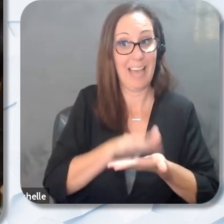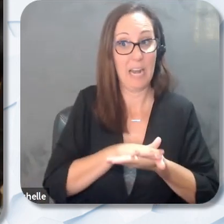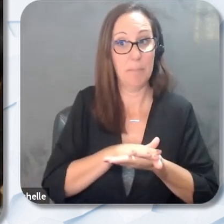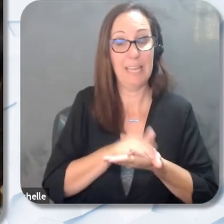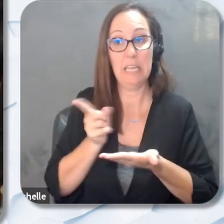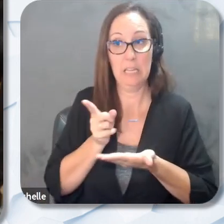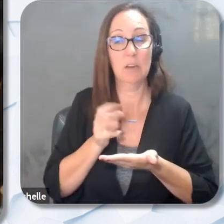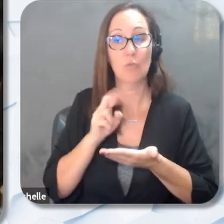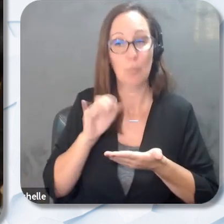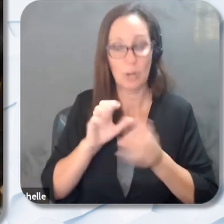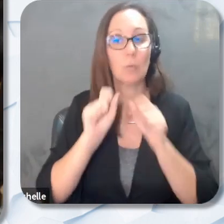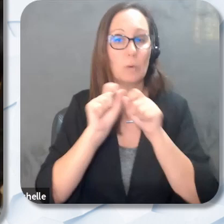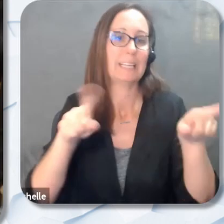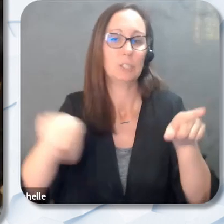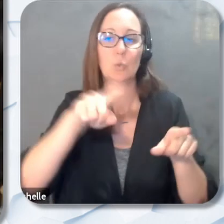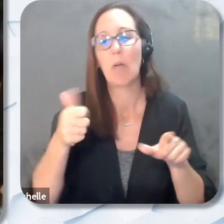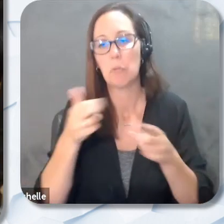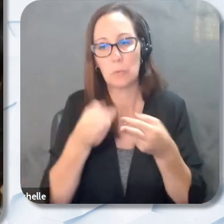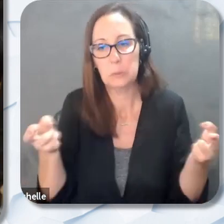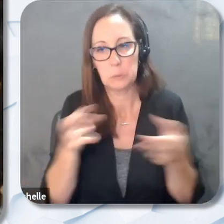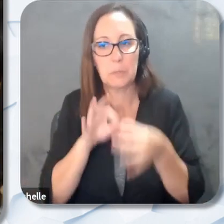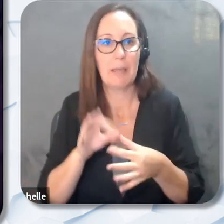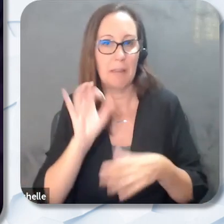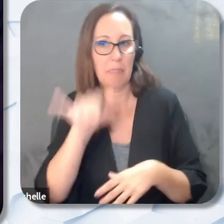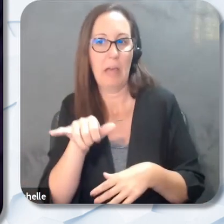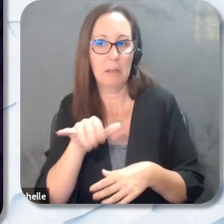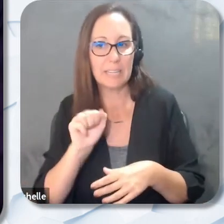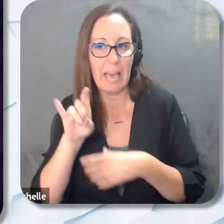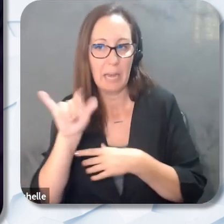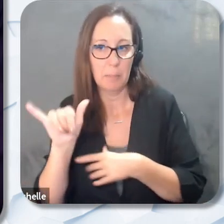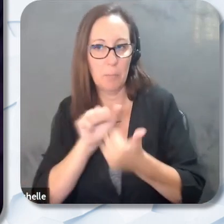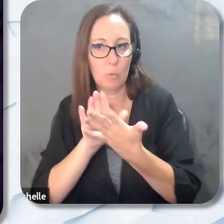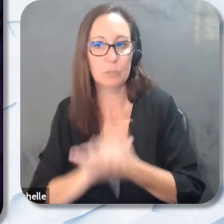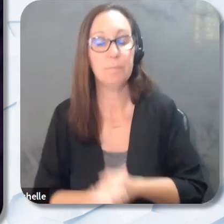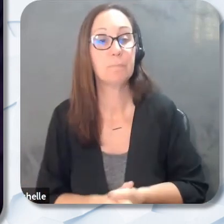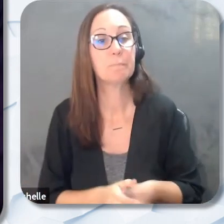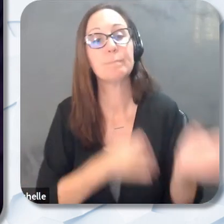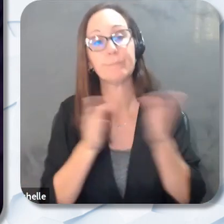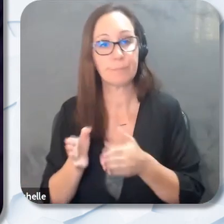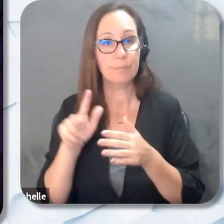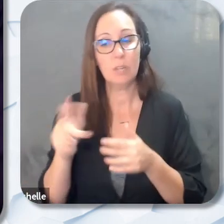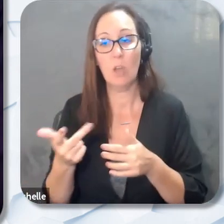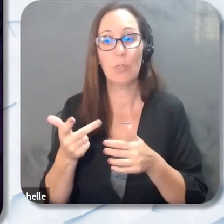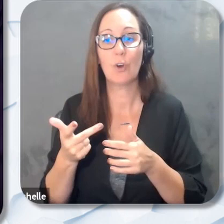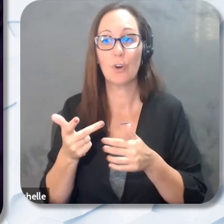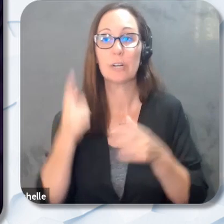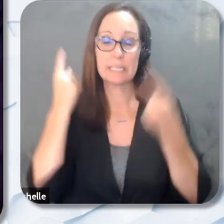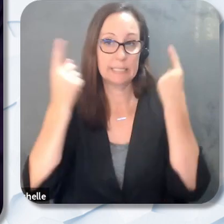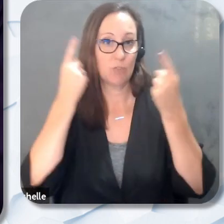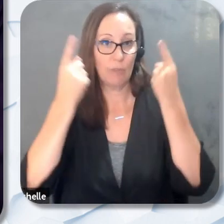with some other resources next. And the third component consideration that we want to talk about